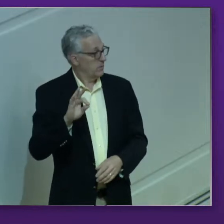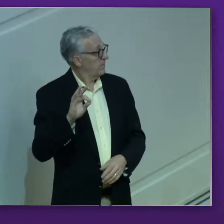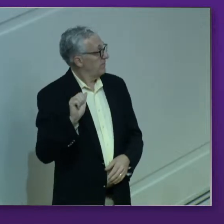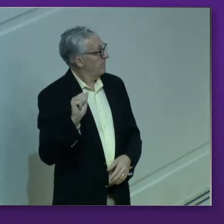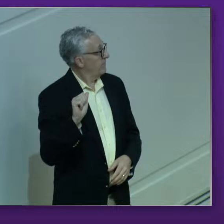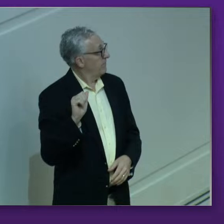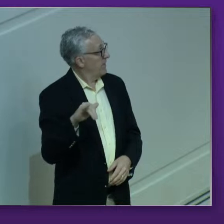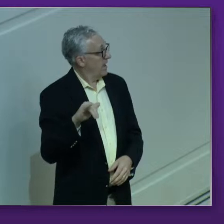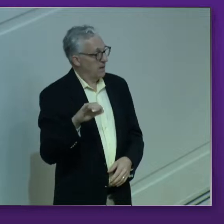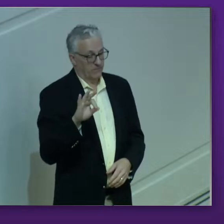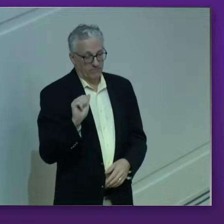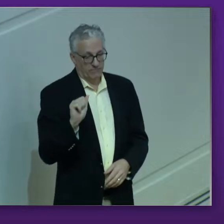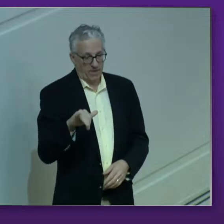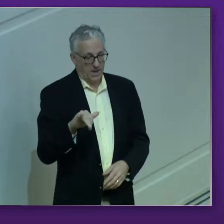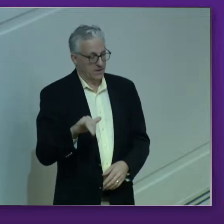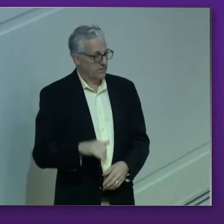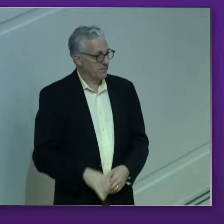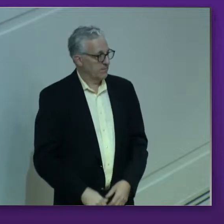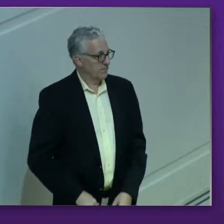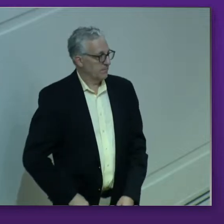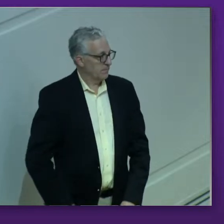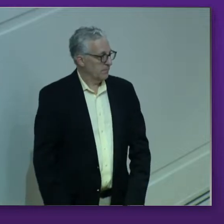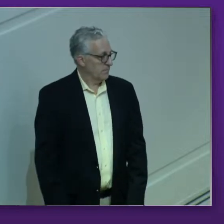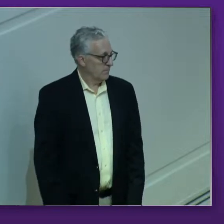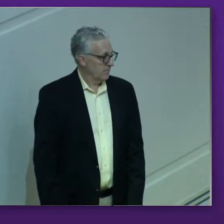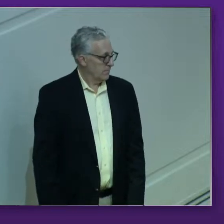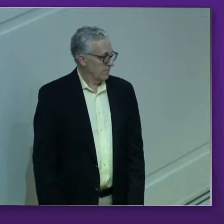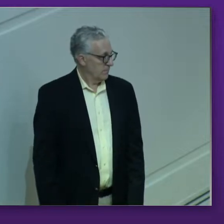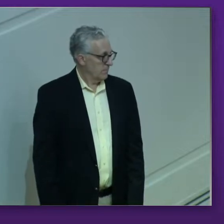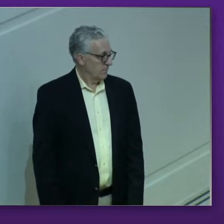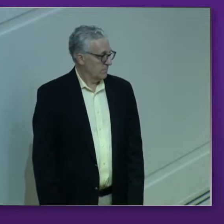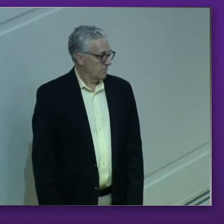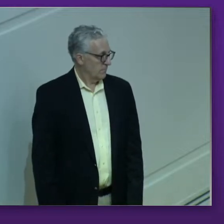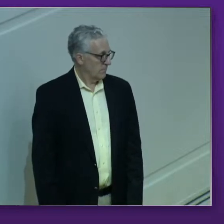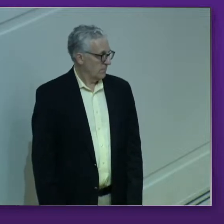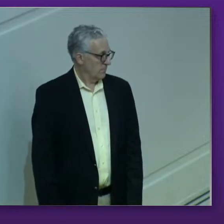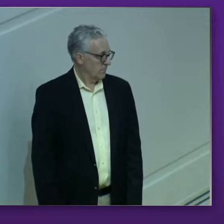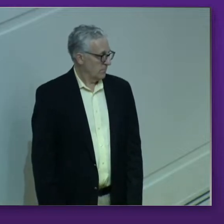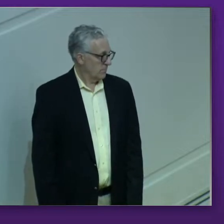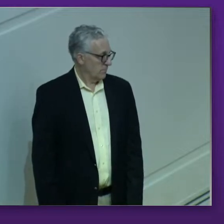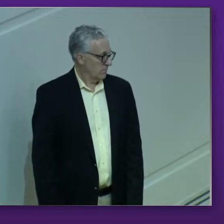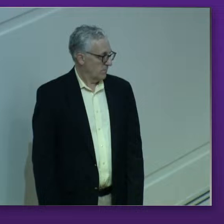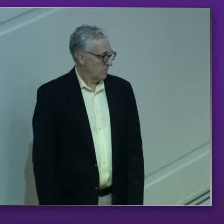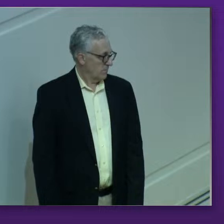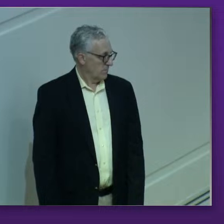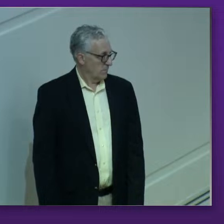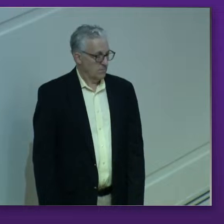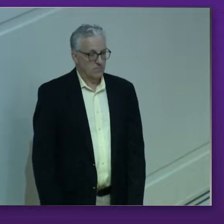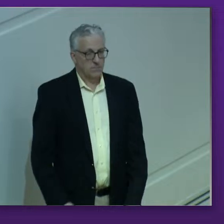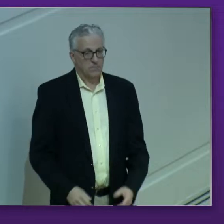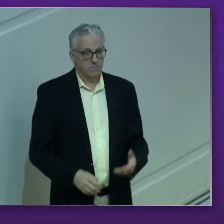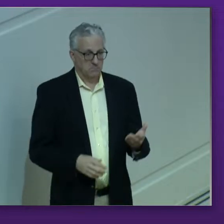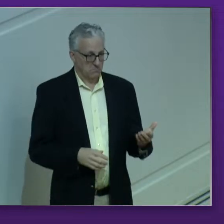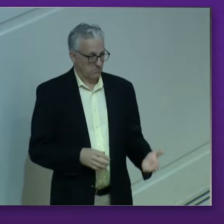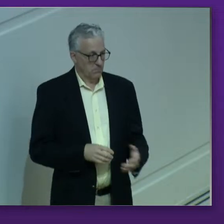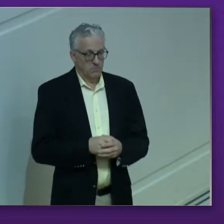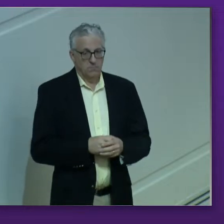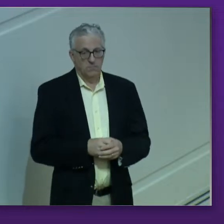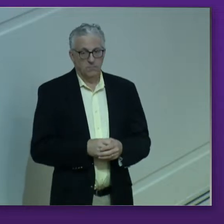[LISTING NAMES] AS HE JOINS US